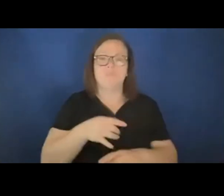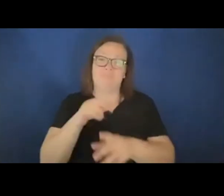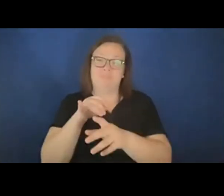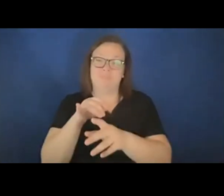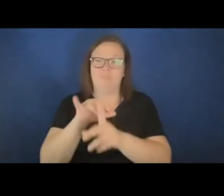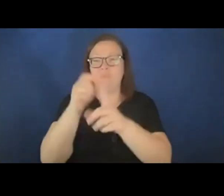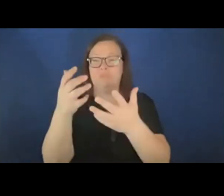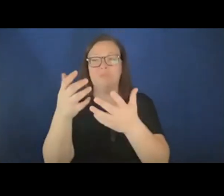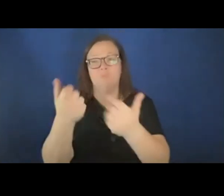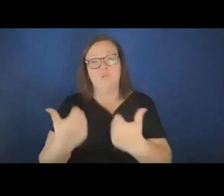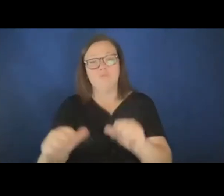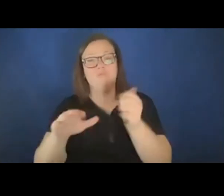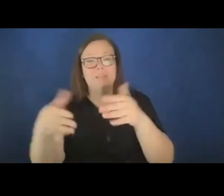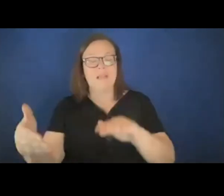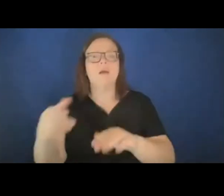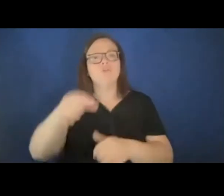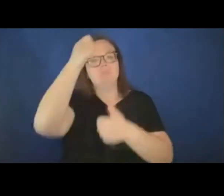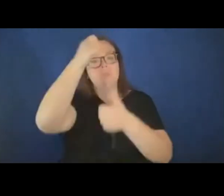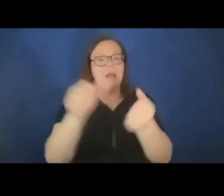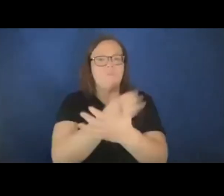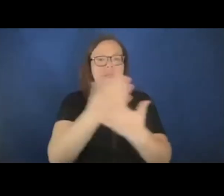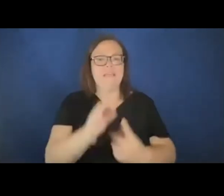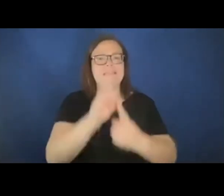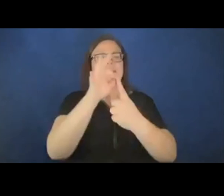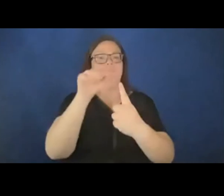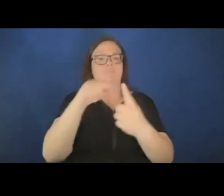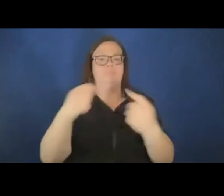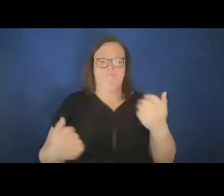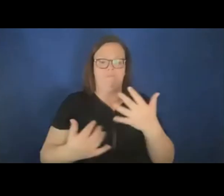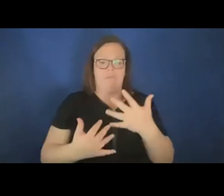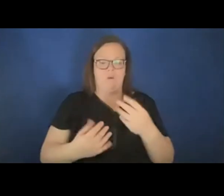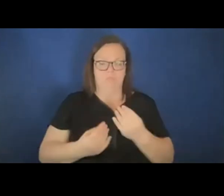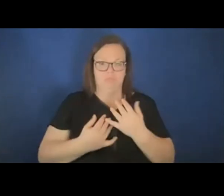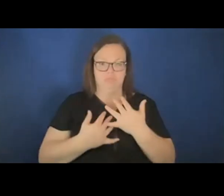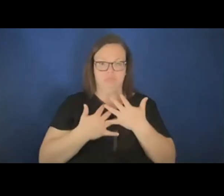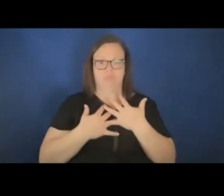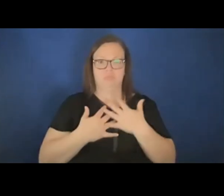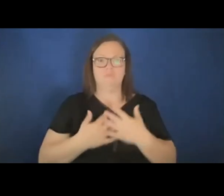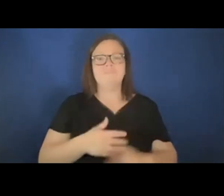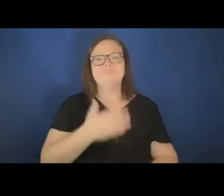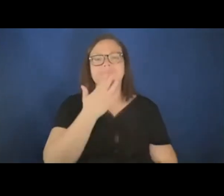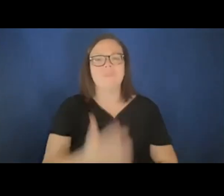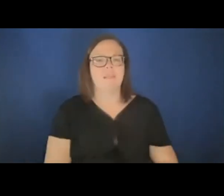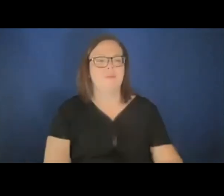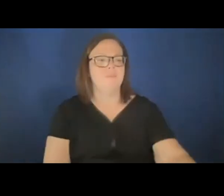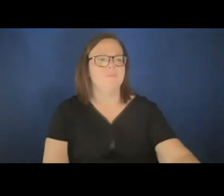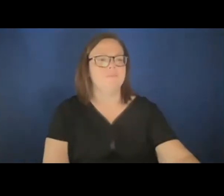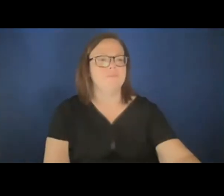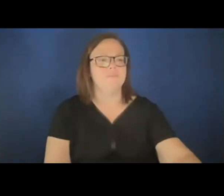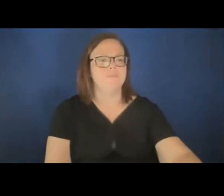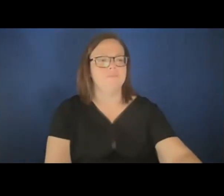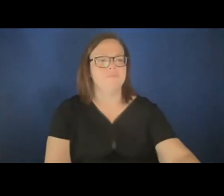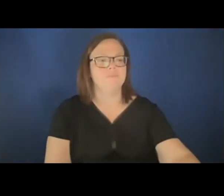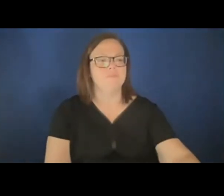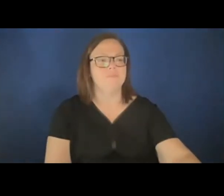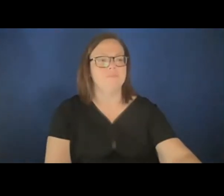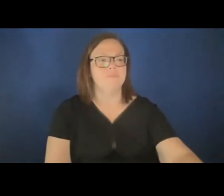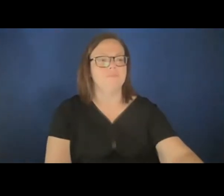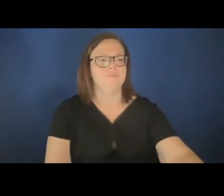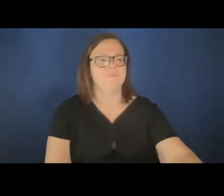She remembered everything except this growing fear. Thank you.